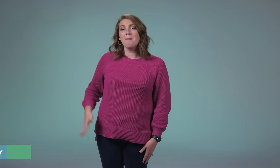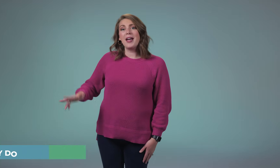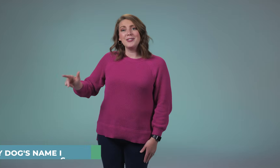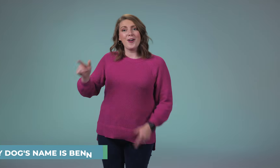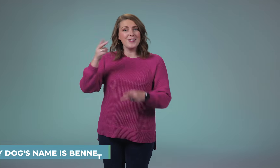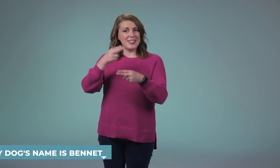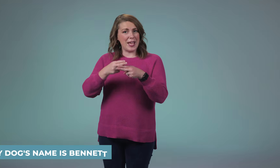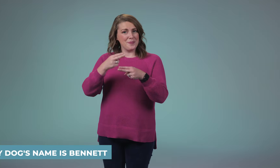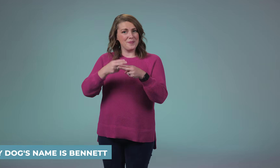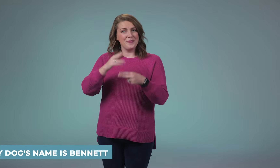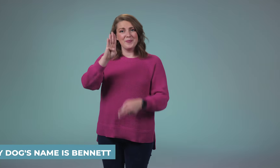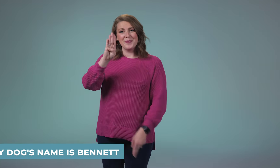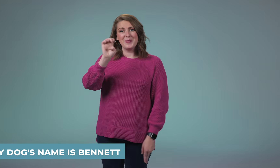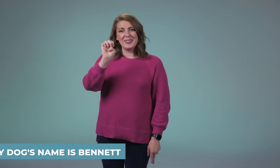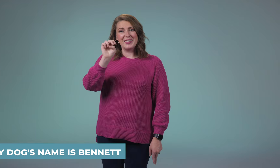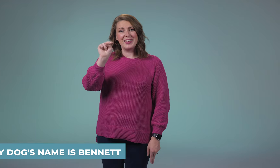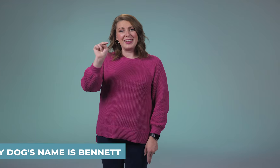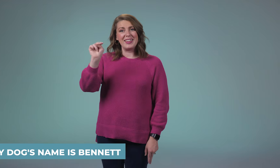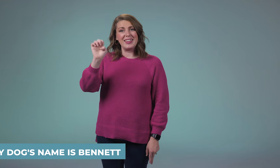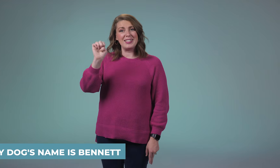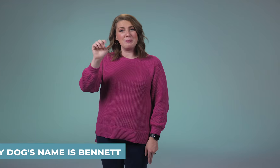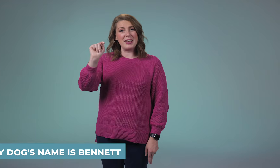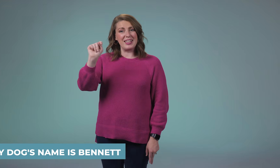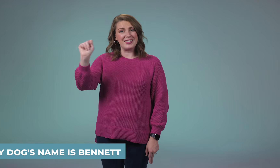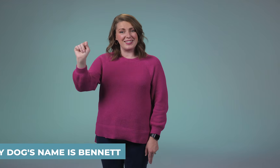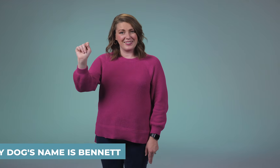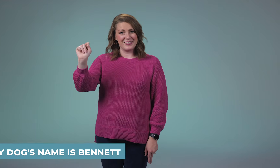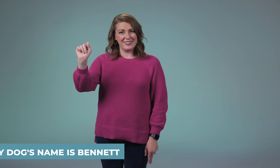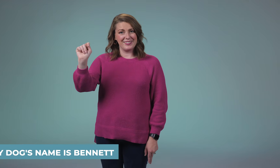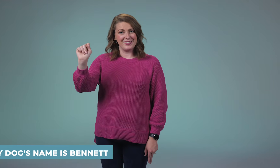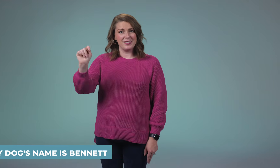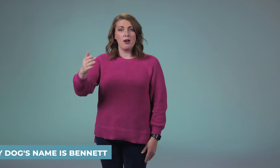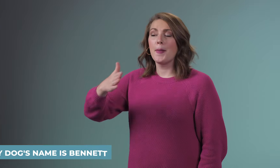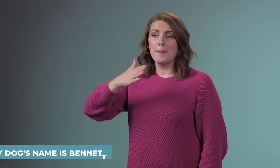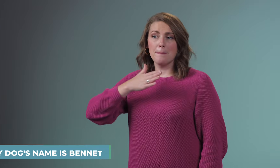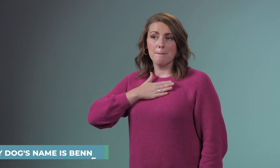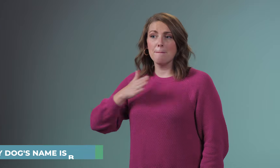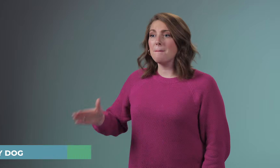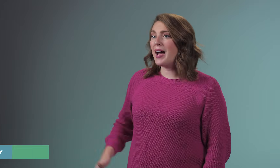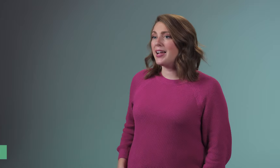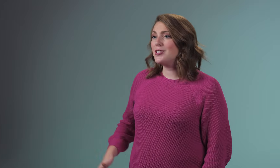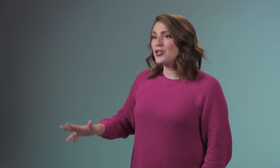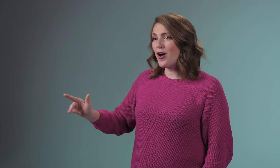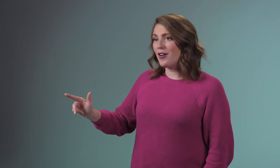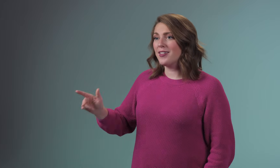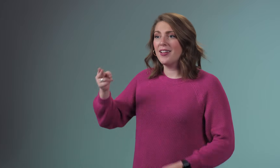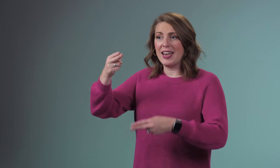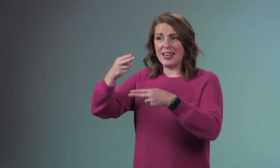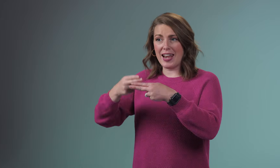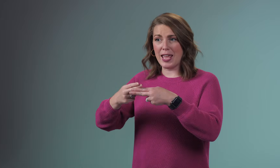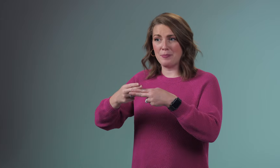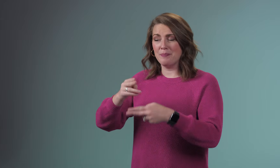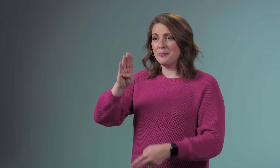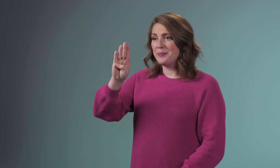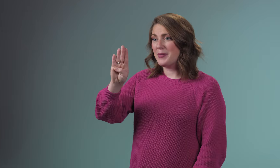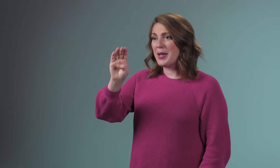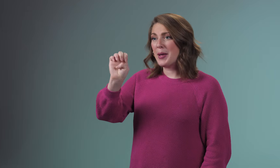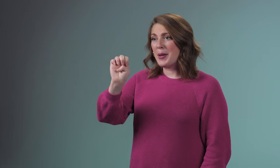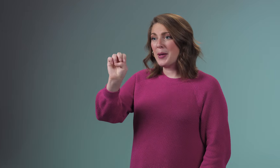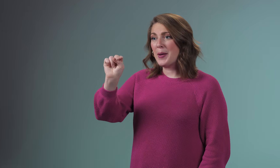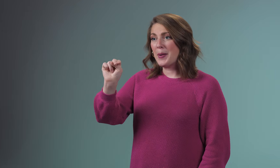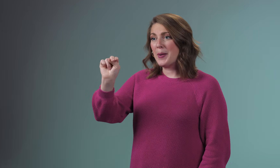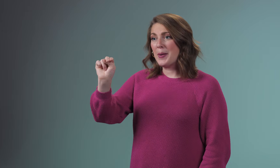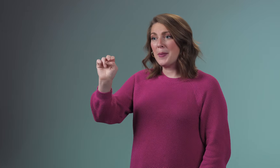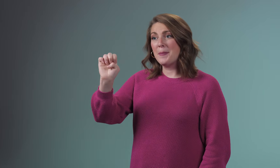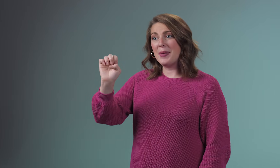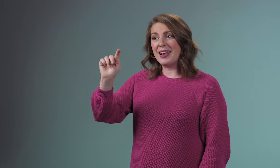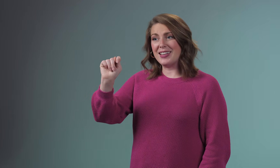My dog's name is Bennett. MY DOG'S NAME IS BENNETT.